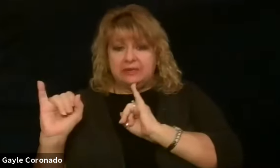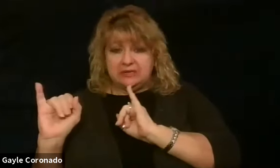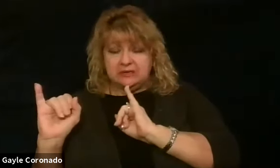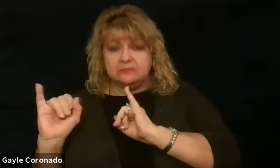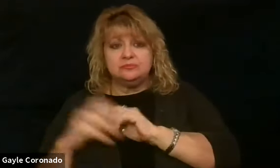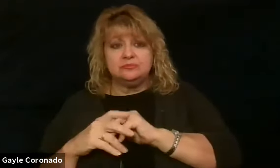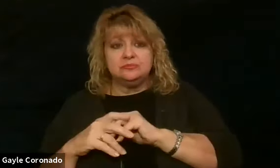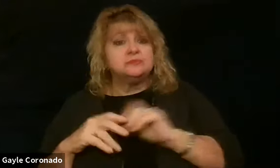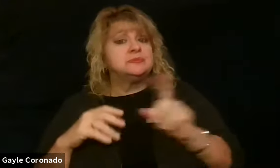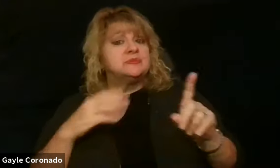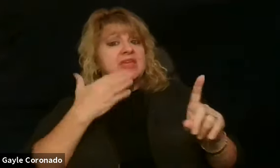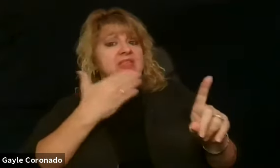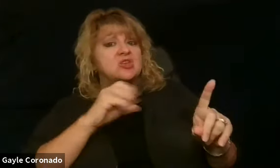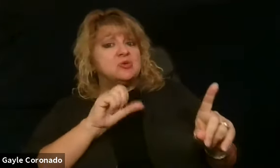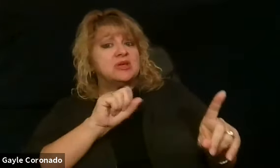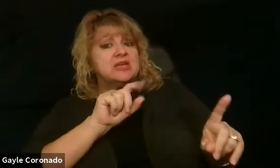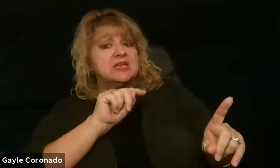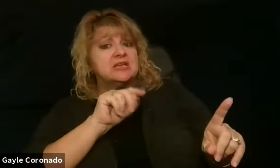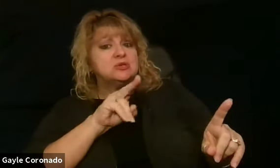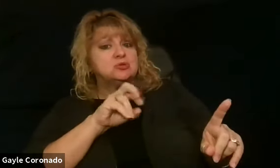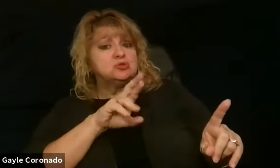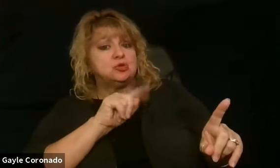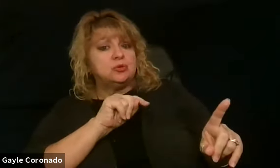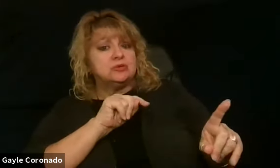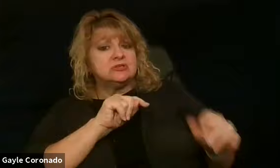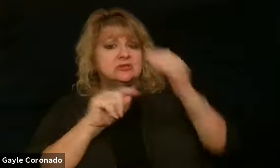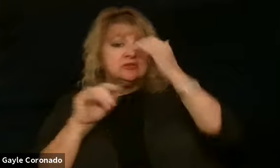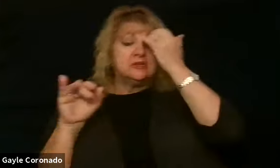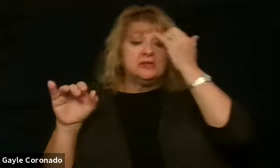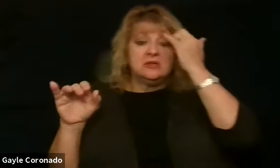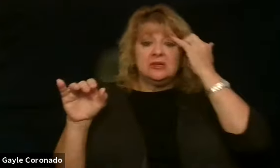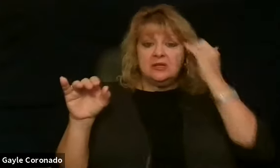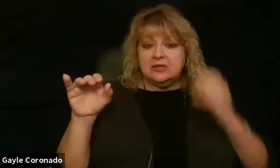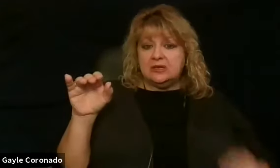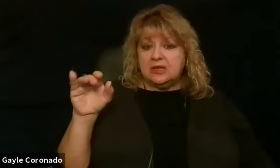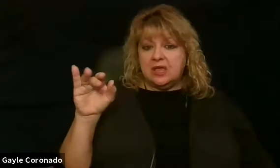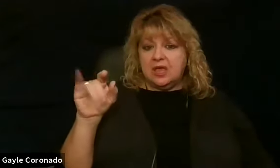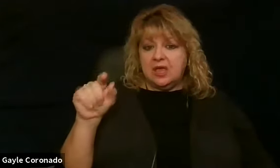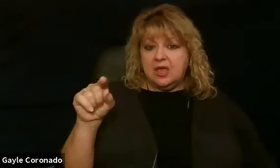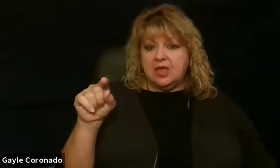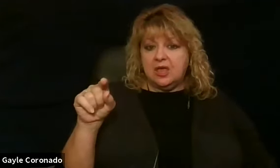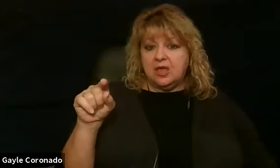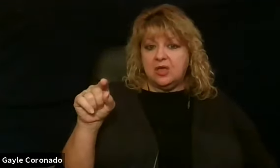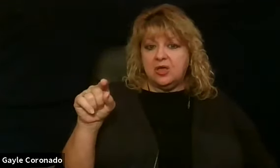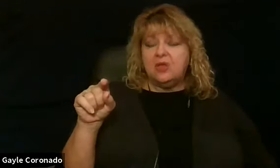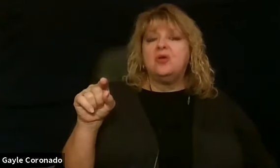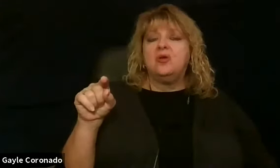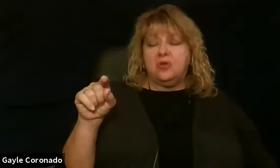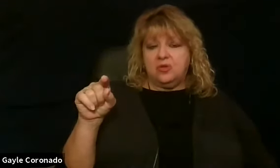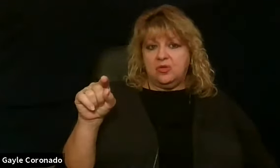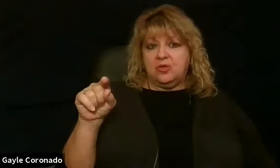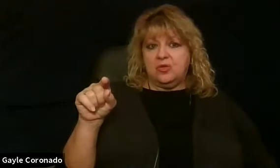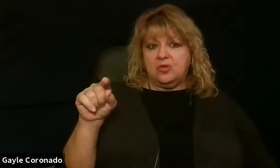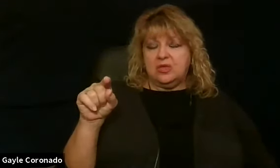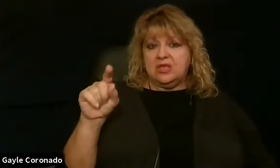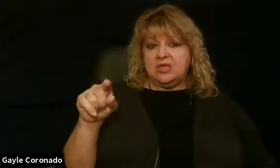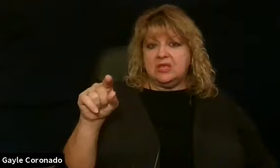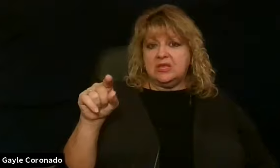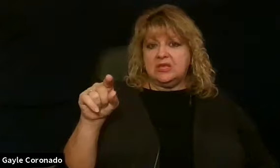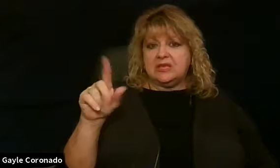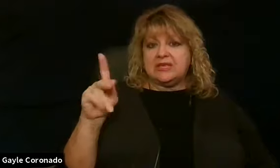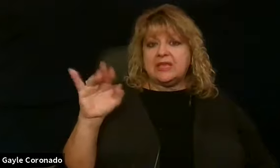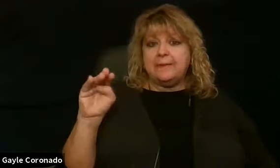Thank you, Stuart, and Kim, I know you that you work as well. do you have any input on that.